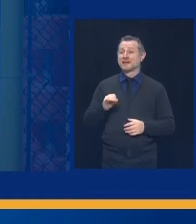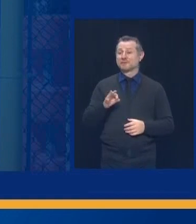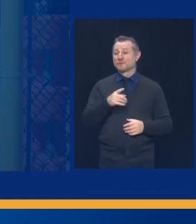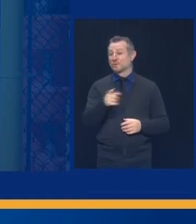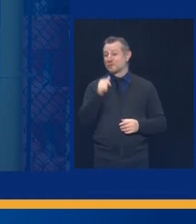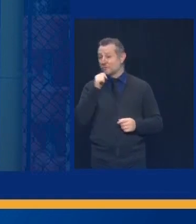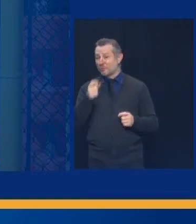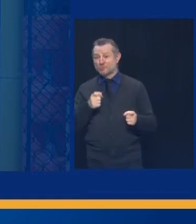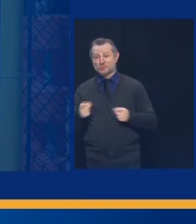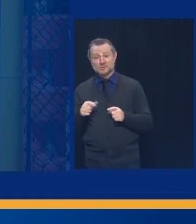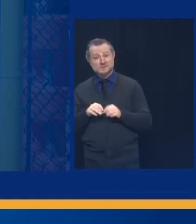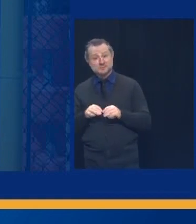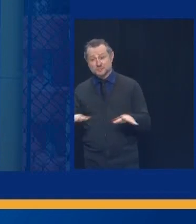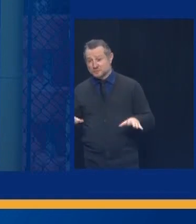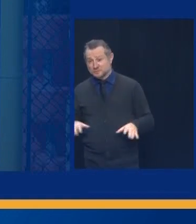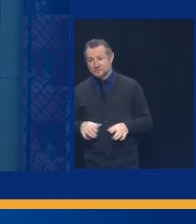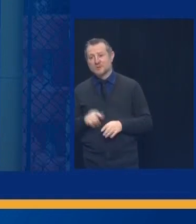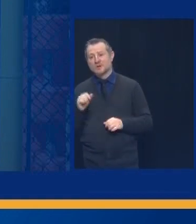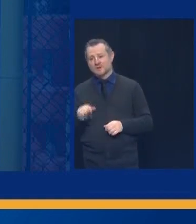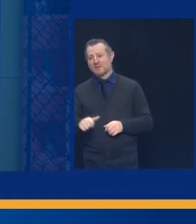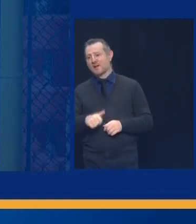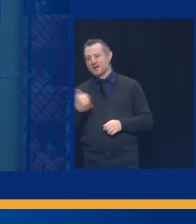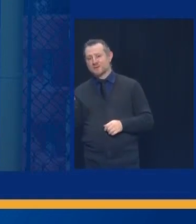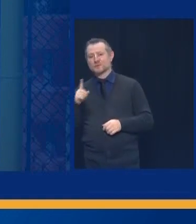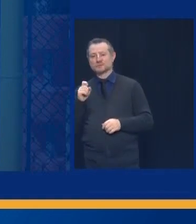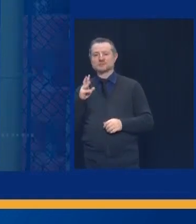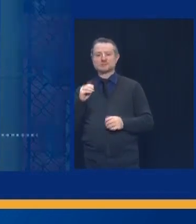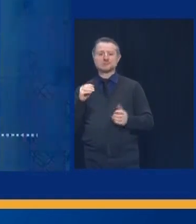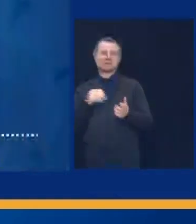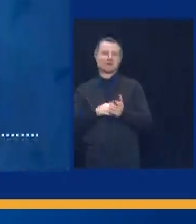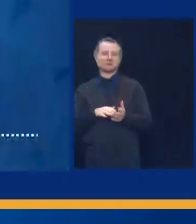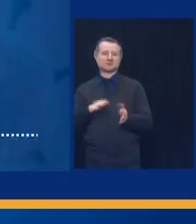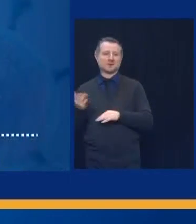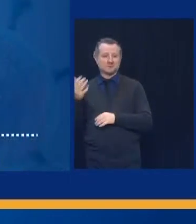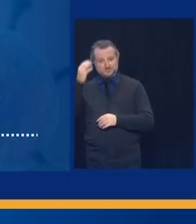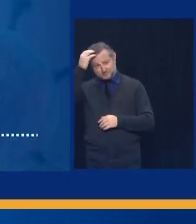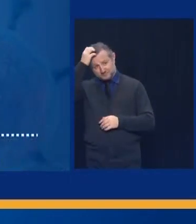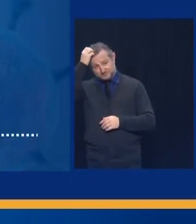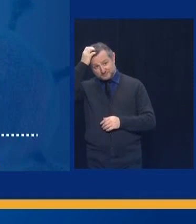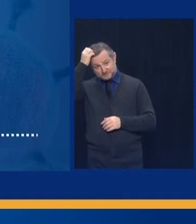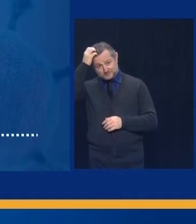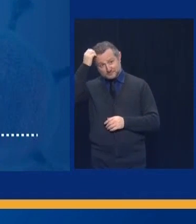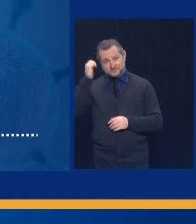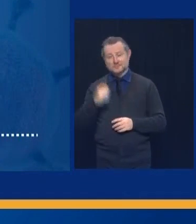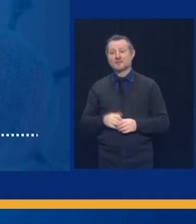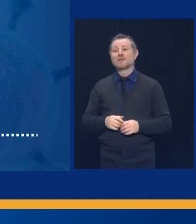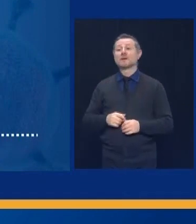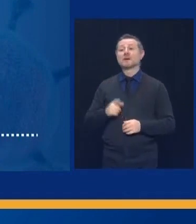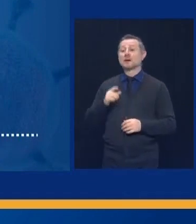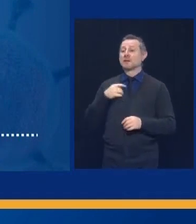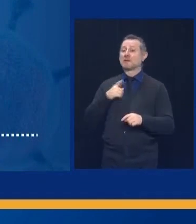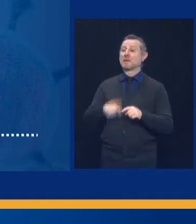GOING TO DIE BY FEBRUARY. 160,000 PEOPLE DIEING BY FEBRUARY. IF YOU DON'T CONTROL THE SPREAD